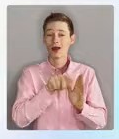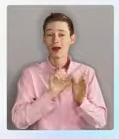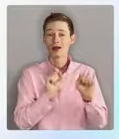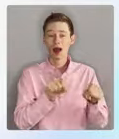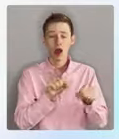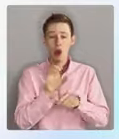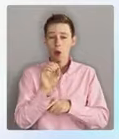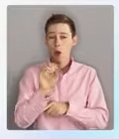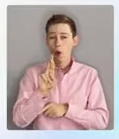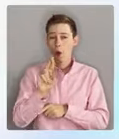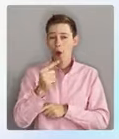This can also help drive organic discovery of your apps.